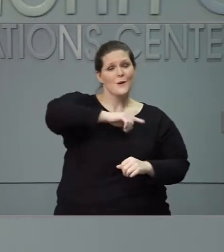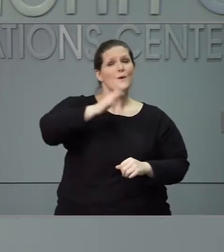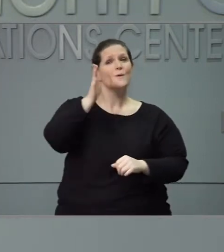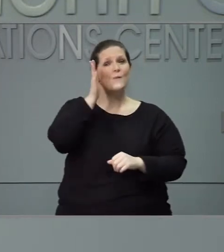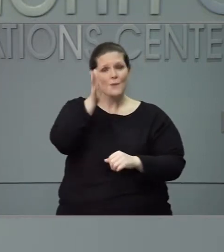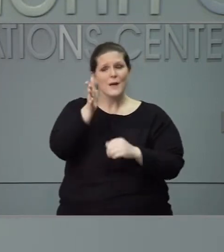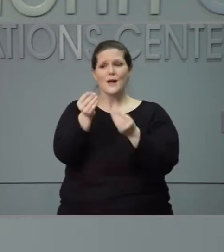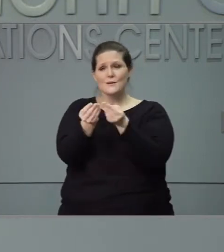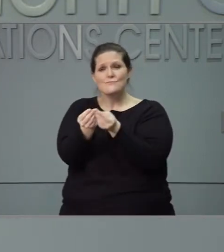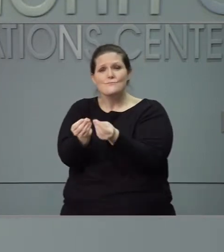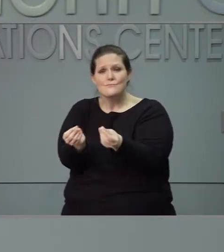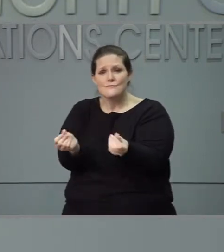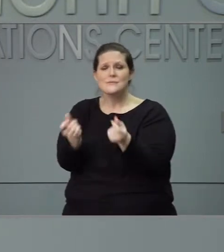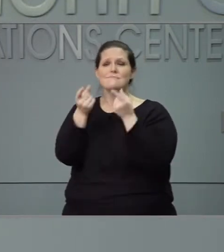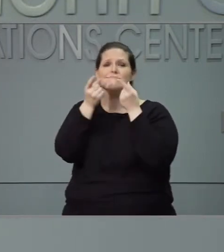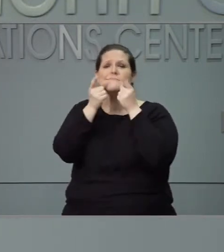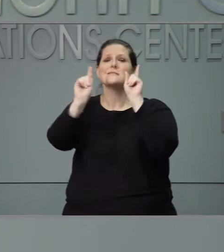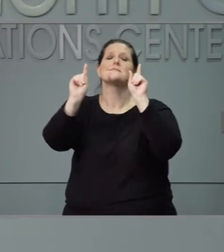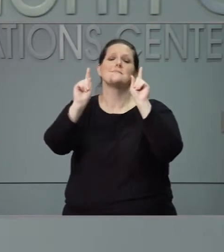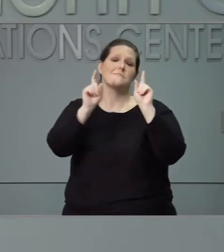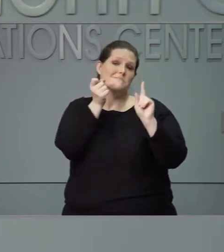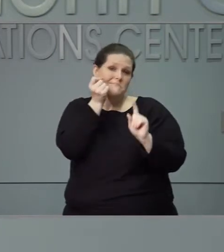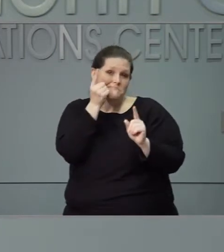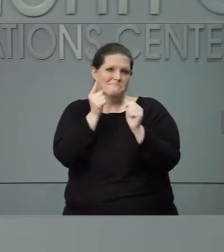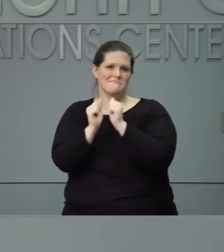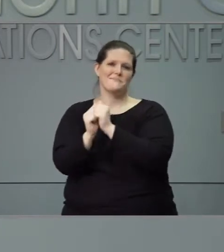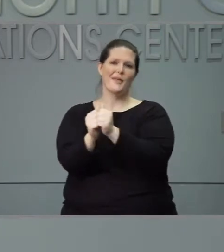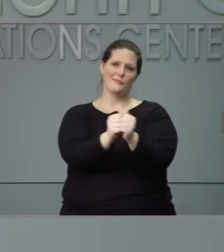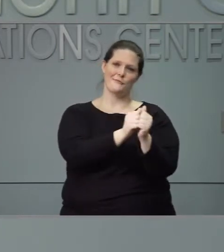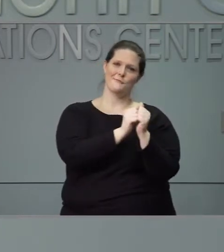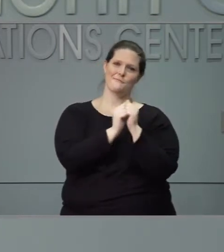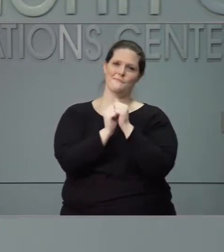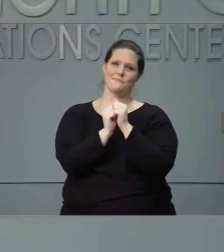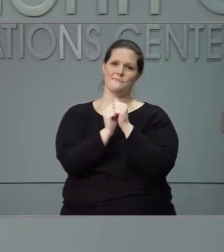EMPLEO NUEVAMENTE. LA GENTE TIENE QUE VOLVER A TRABAJAR,